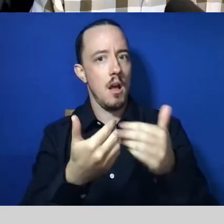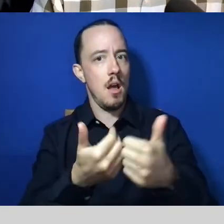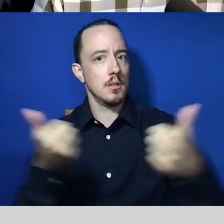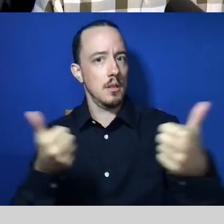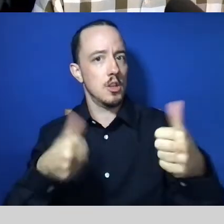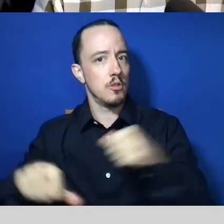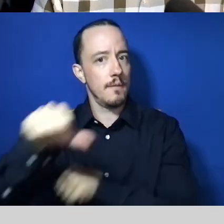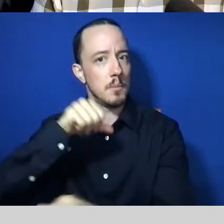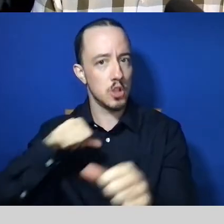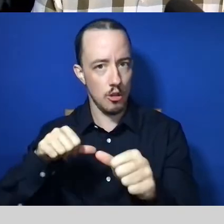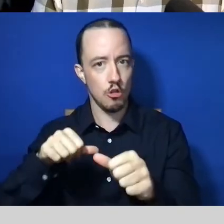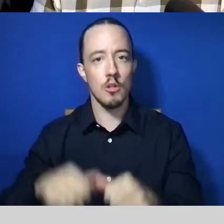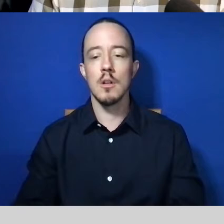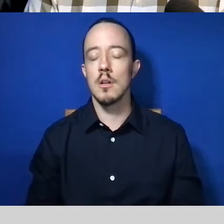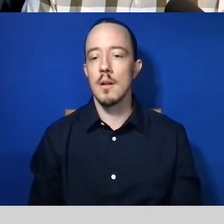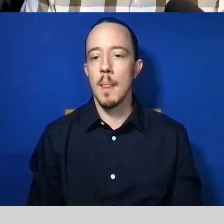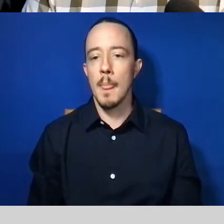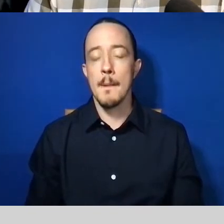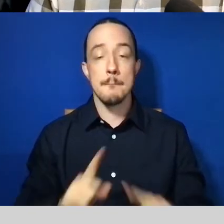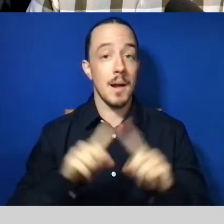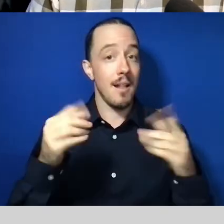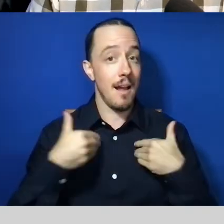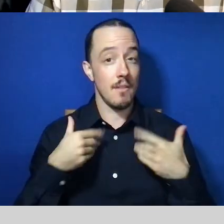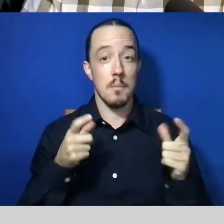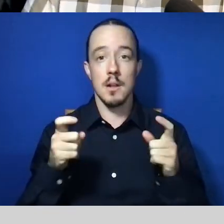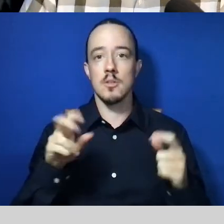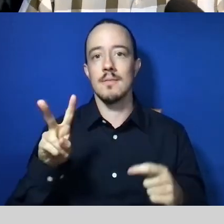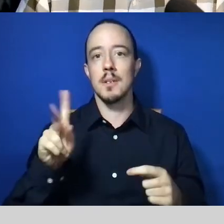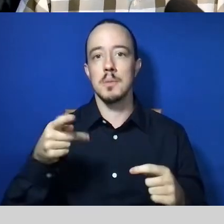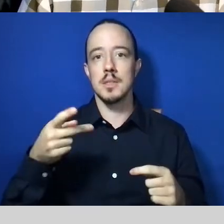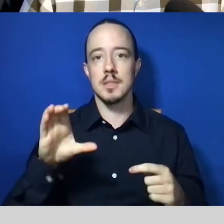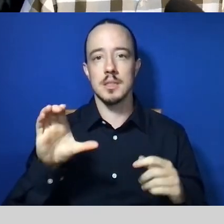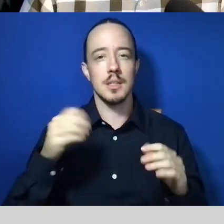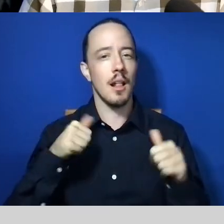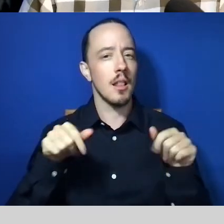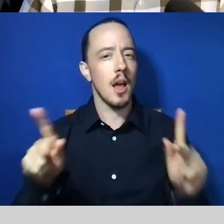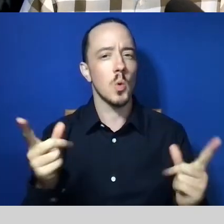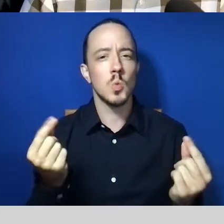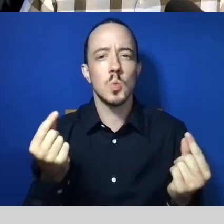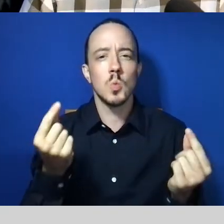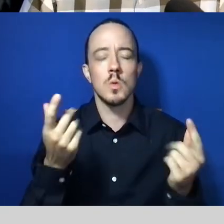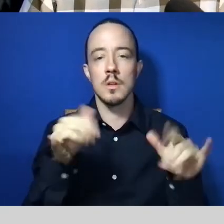But having a management, management VPC allows us to put common, commonly access to our global resources.